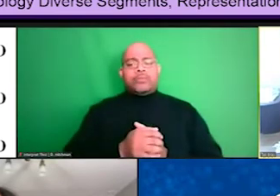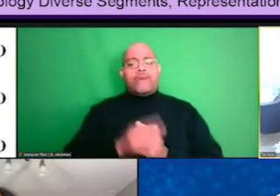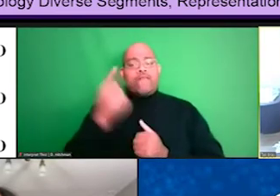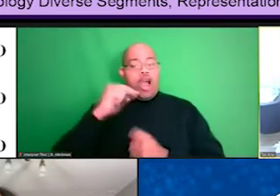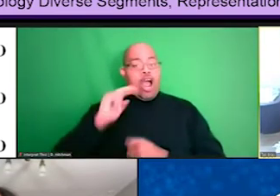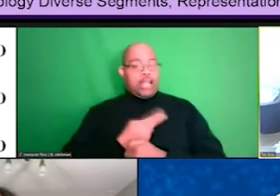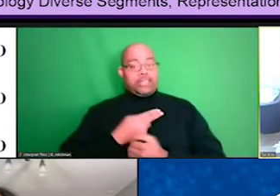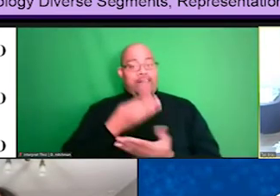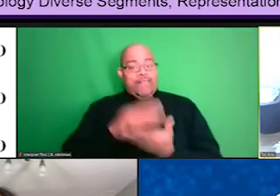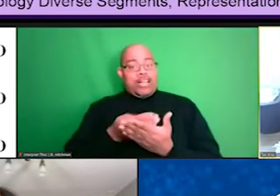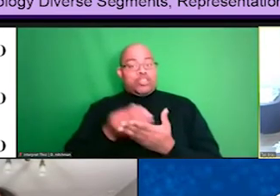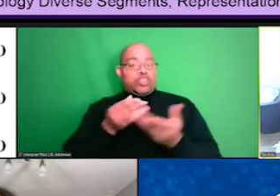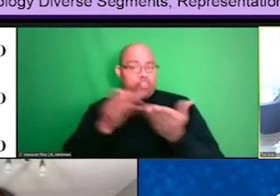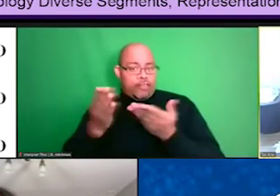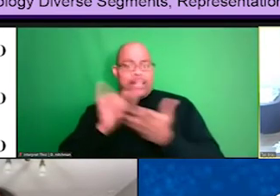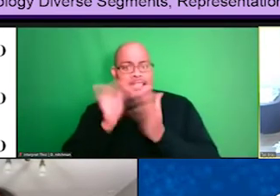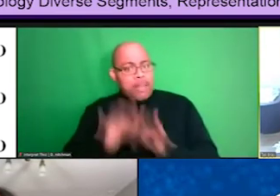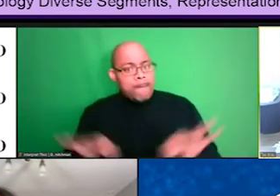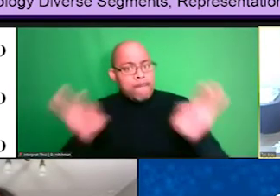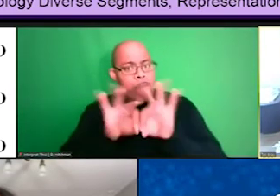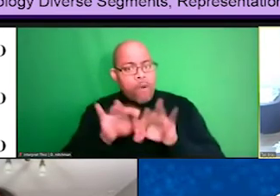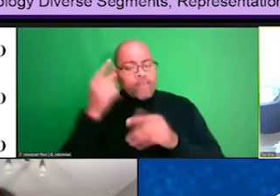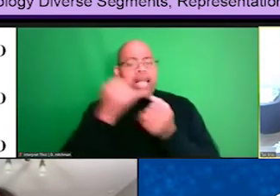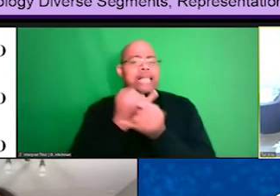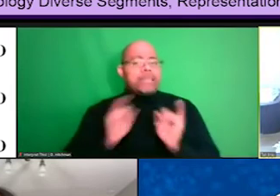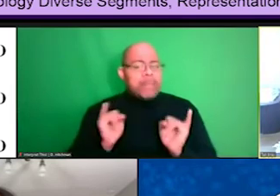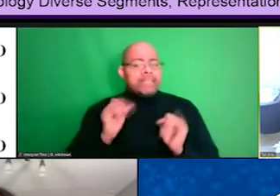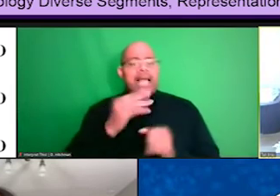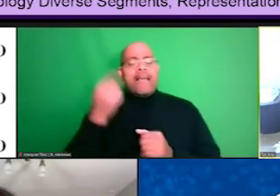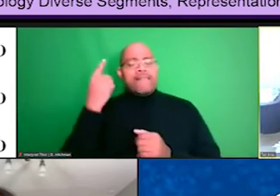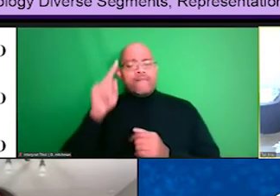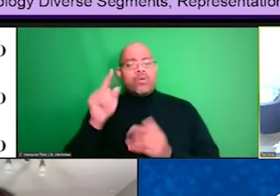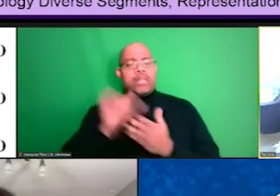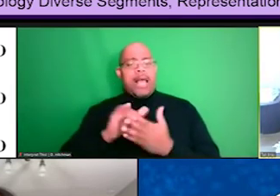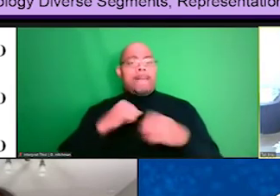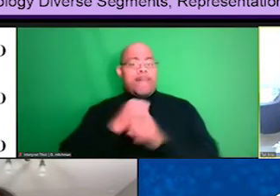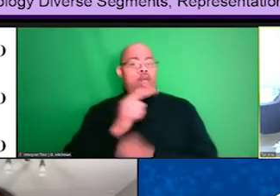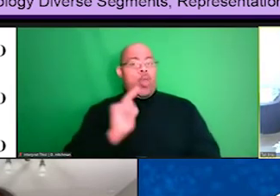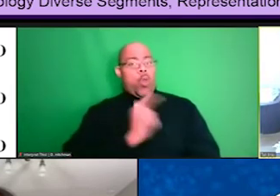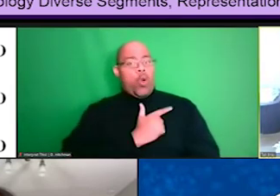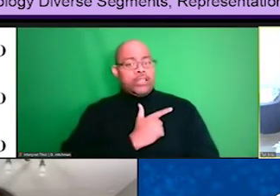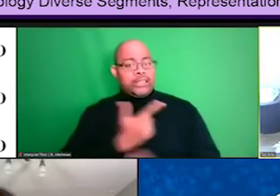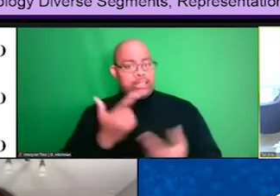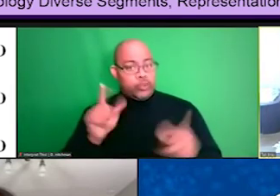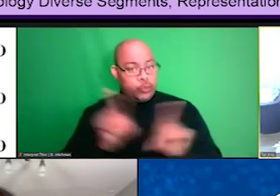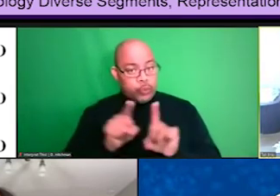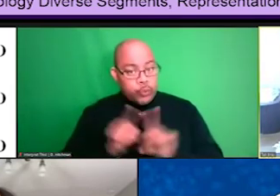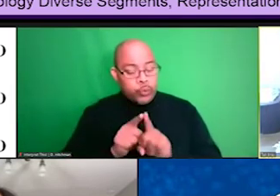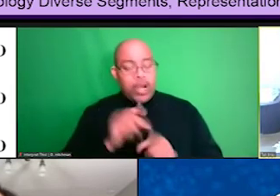services is critical for independence and creates loyalty, and good customer experience